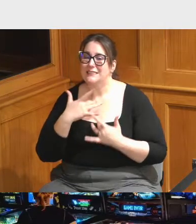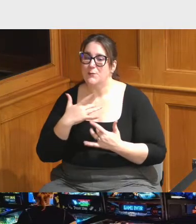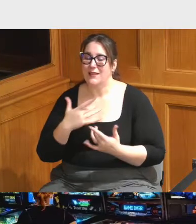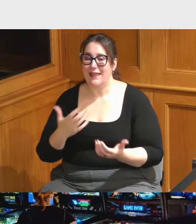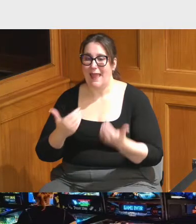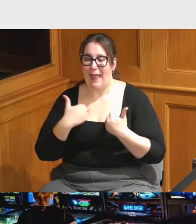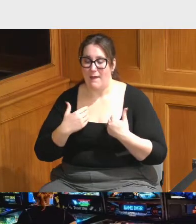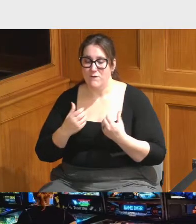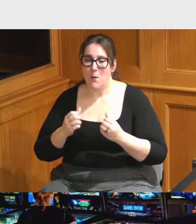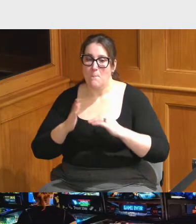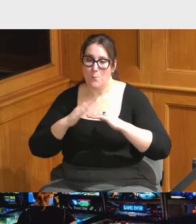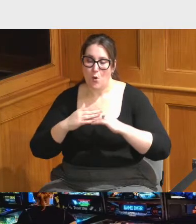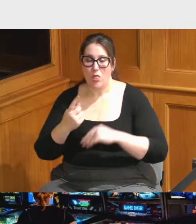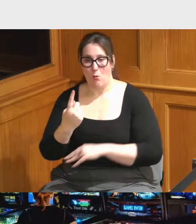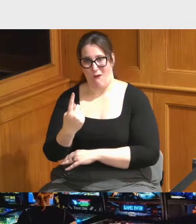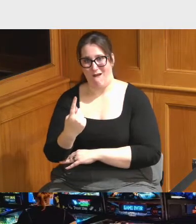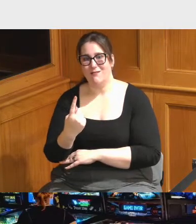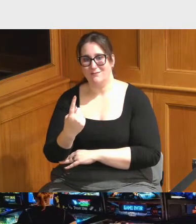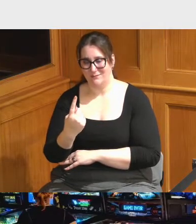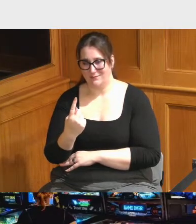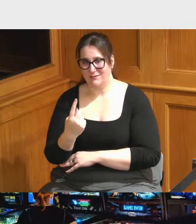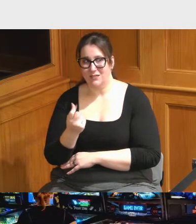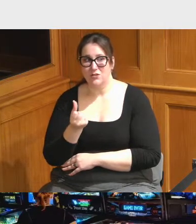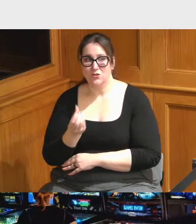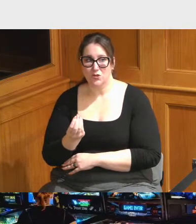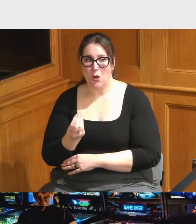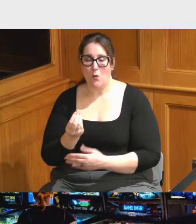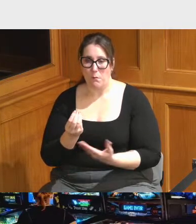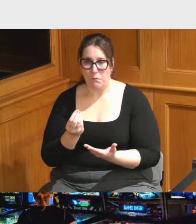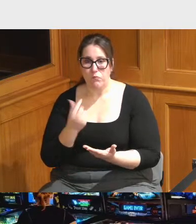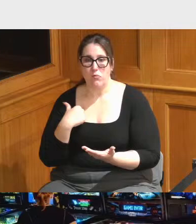a real opportunity there from a feasibility standpoint. We would also just like to emphasize